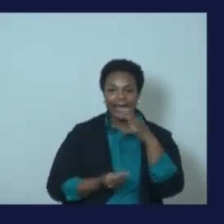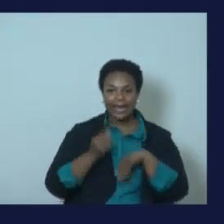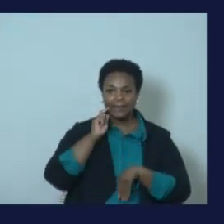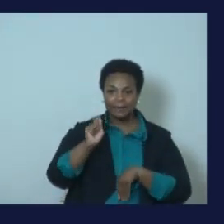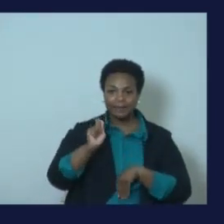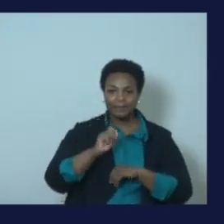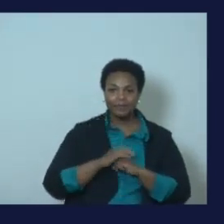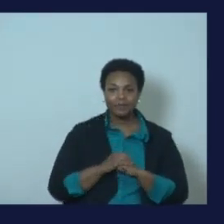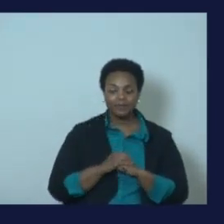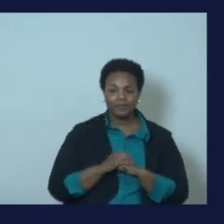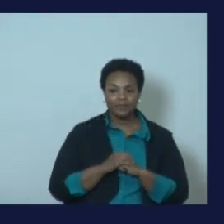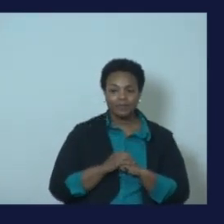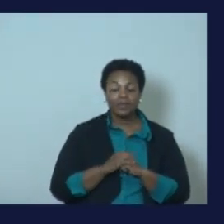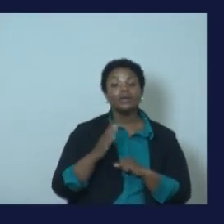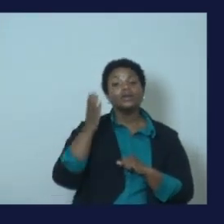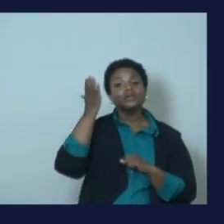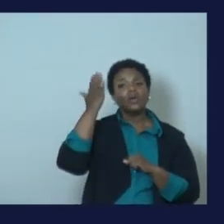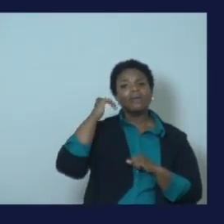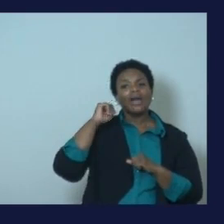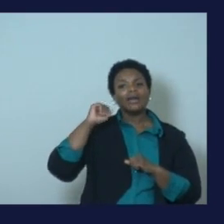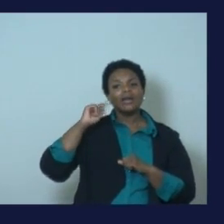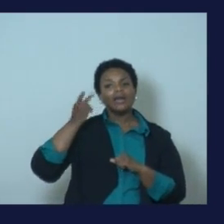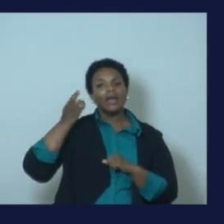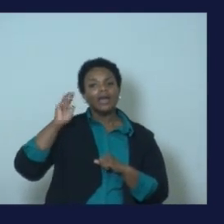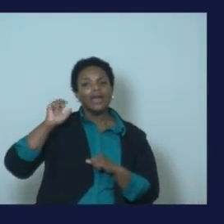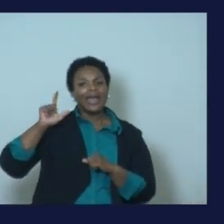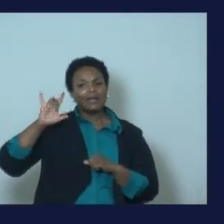AGAIN THAT WHEN WE DO. PEOPLE DIE.